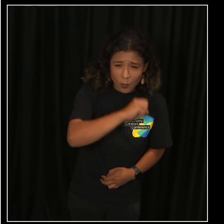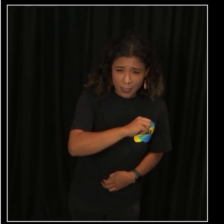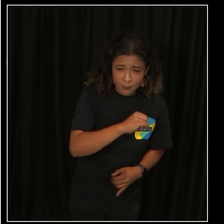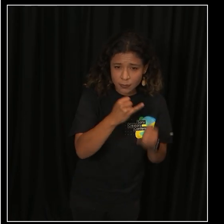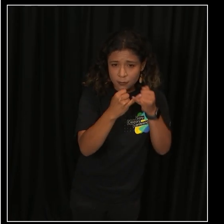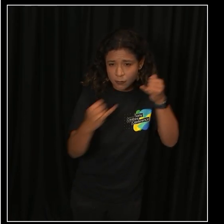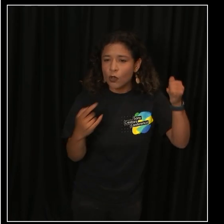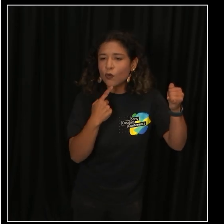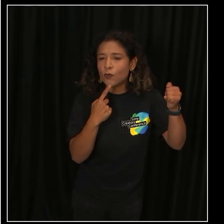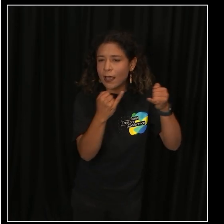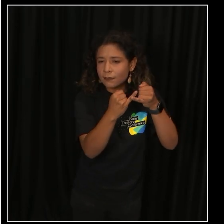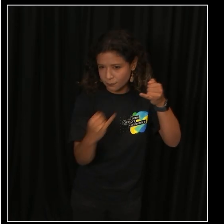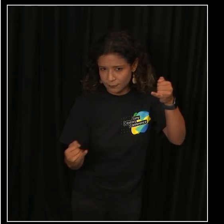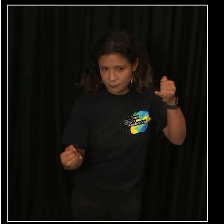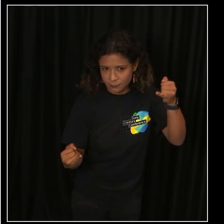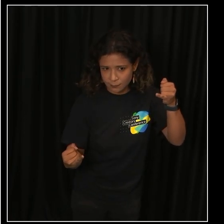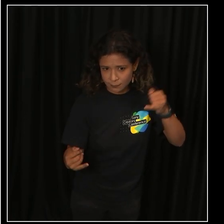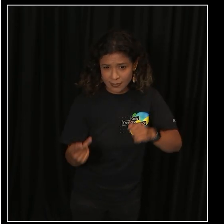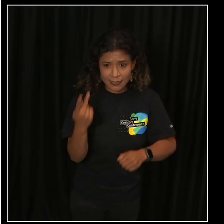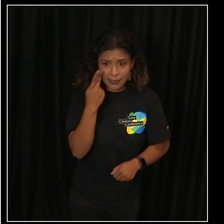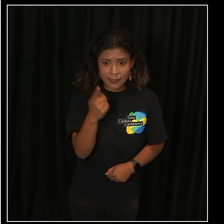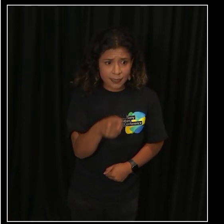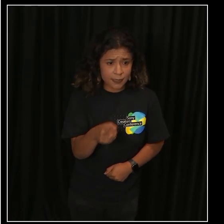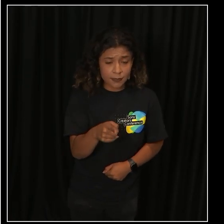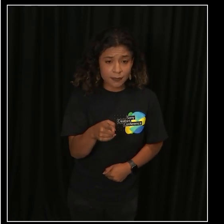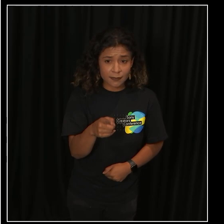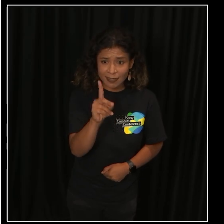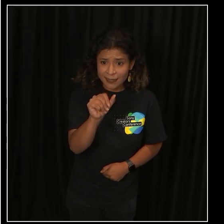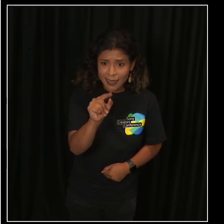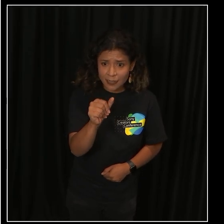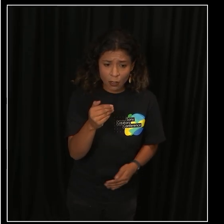As you can see, they are very close again.